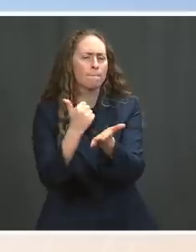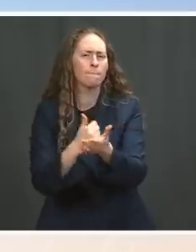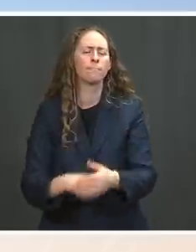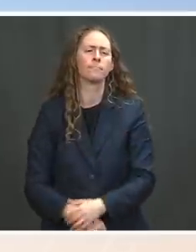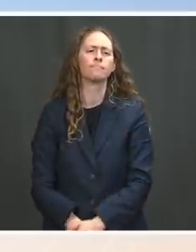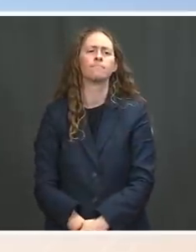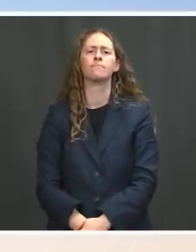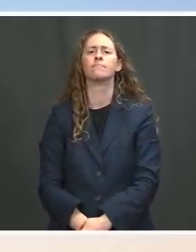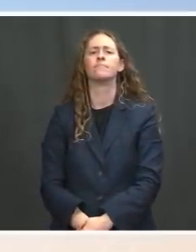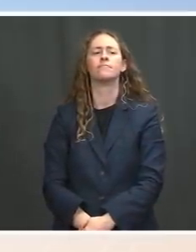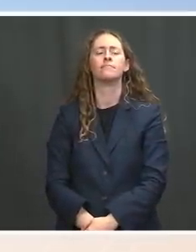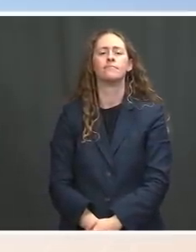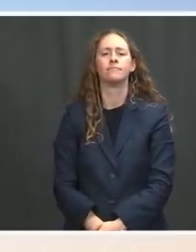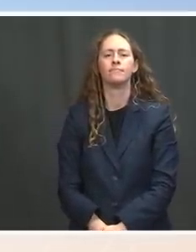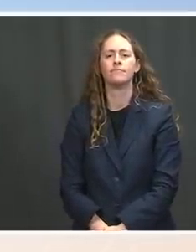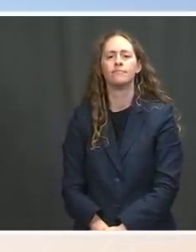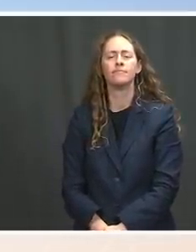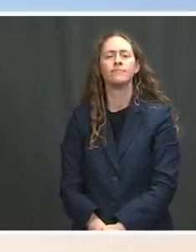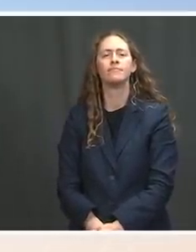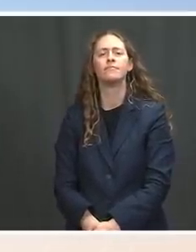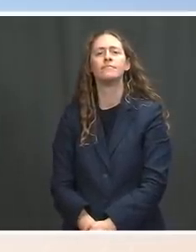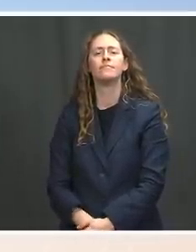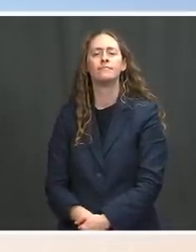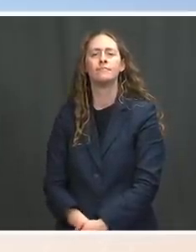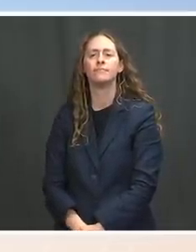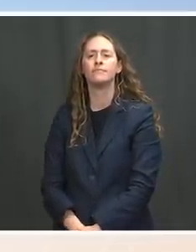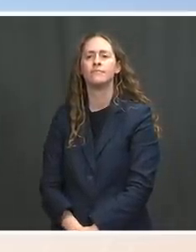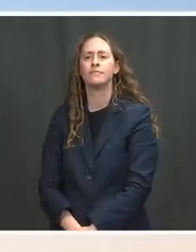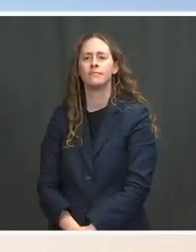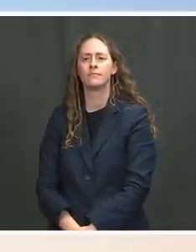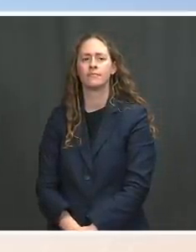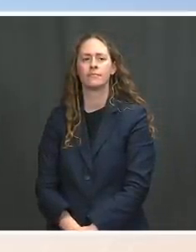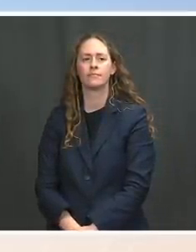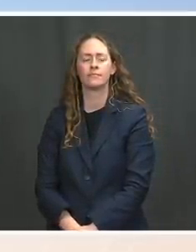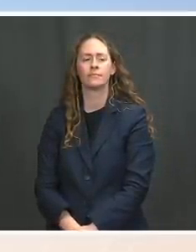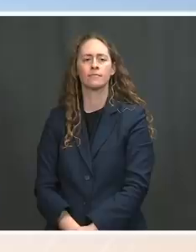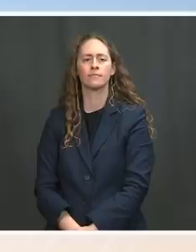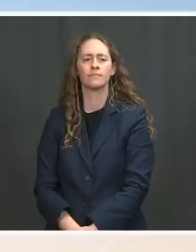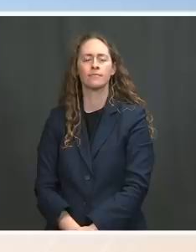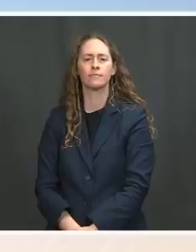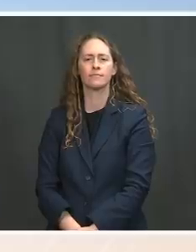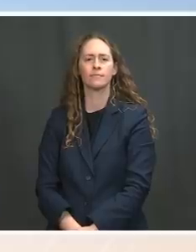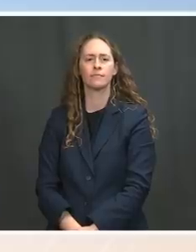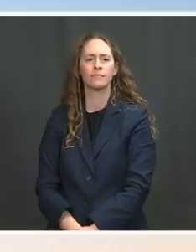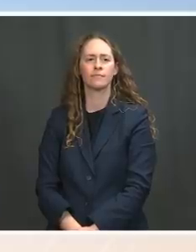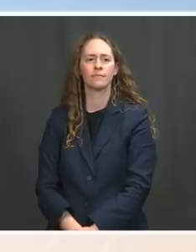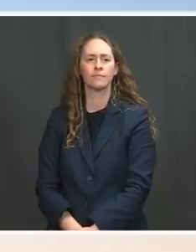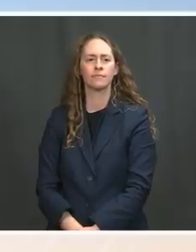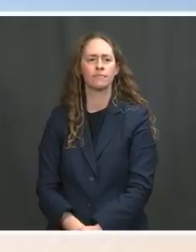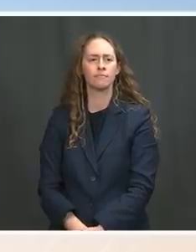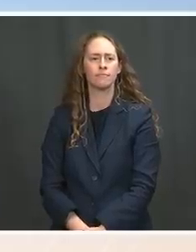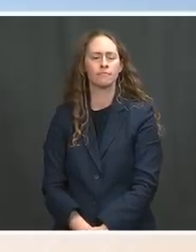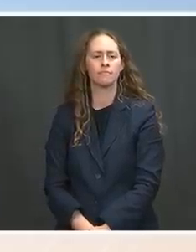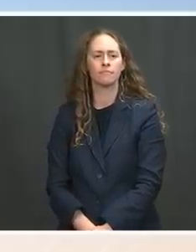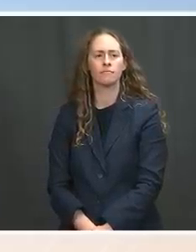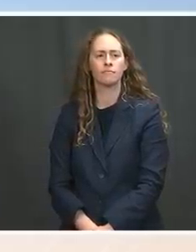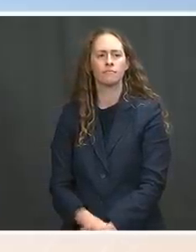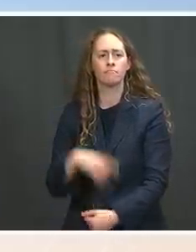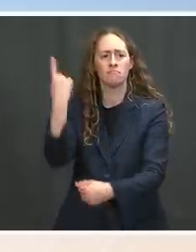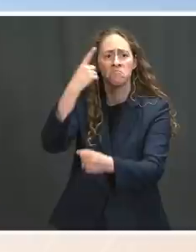I believe the meeting is still ongoing -- do you have any readouts at this point of the Big Four meeting with the President? Ms. Psaki: I do not have a readout of the meeting that's ongoing. The Press: That's just in case -- Ms. Psaki: But --